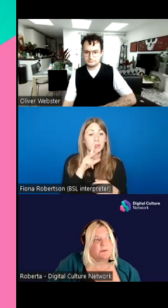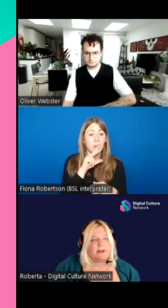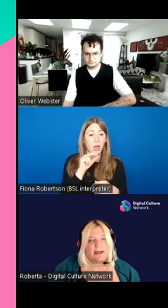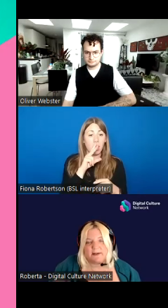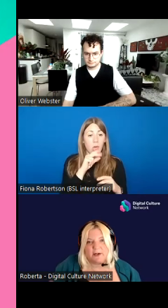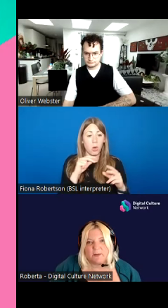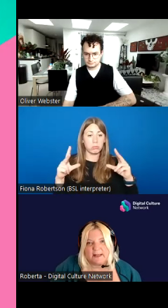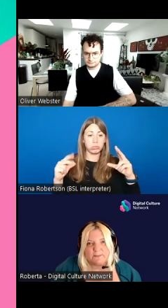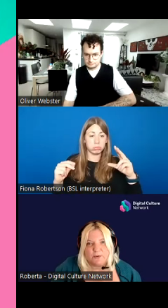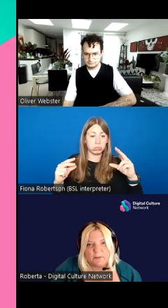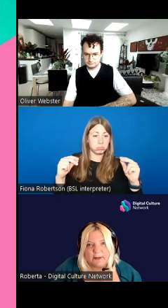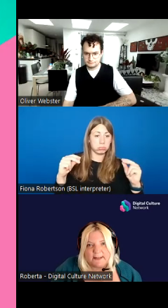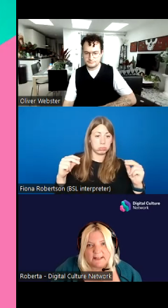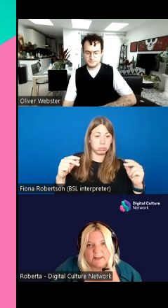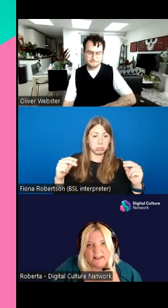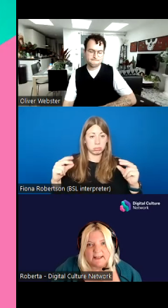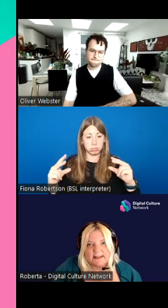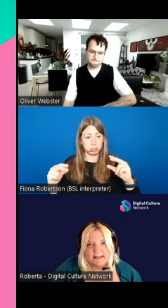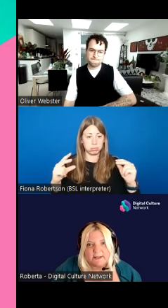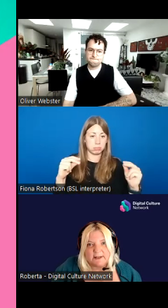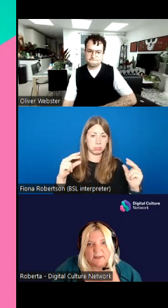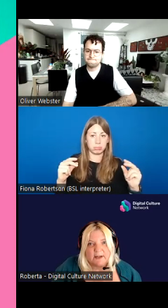or when there's more than one person speaking at the same time